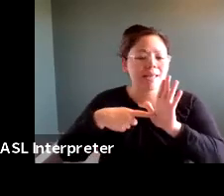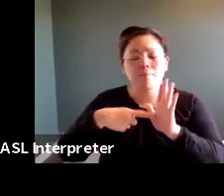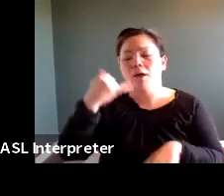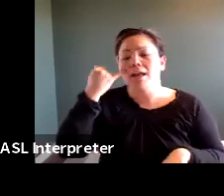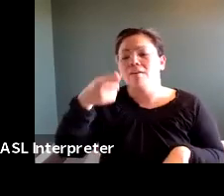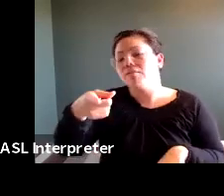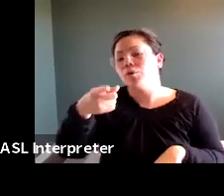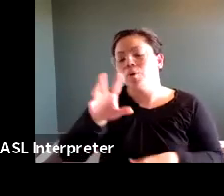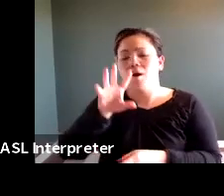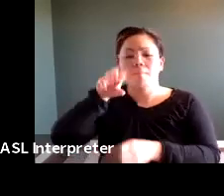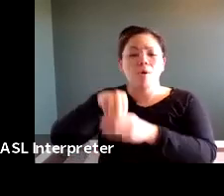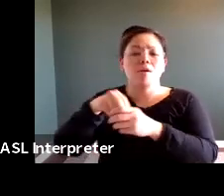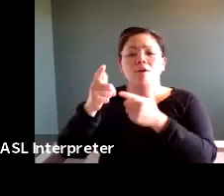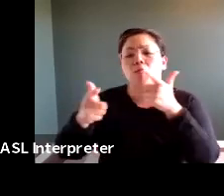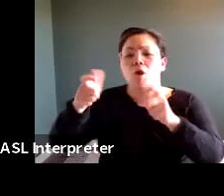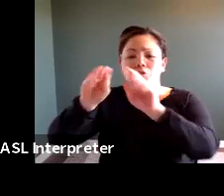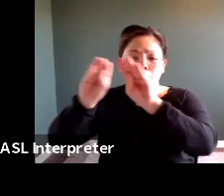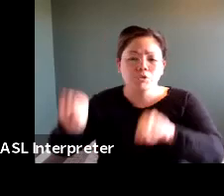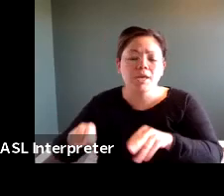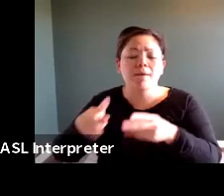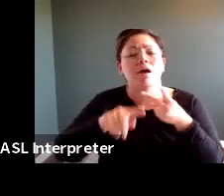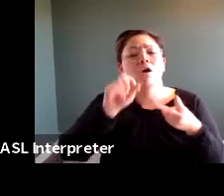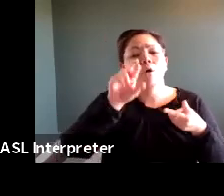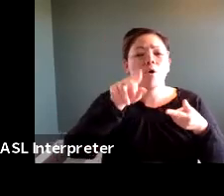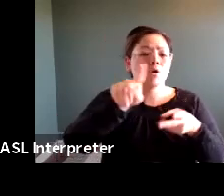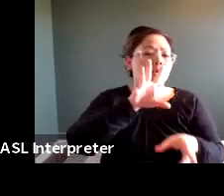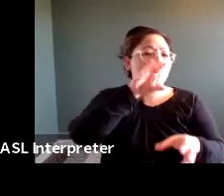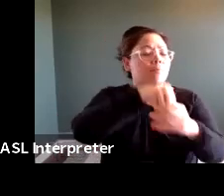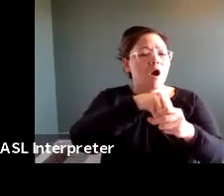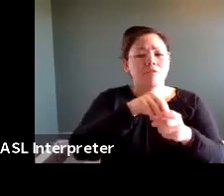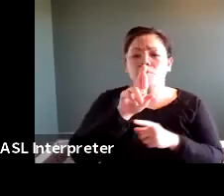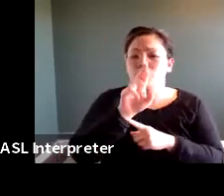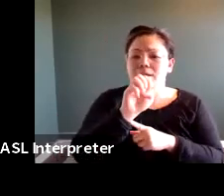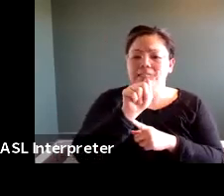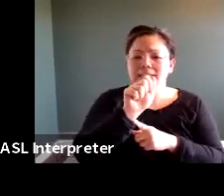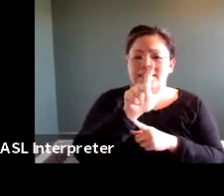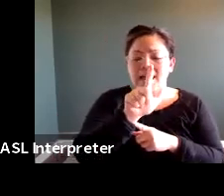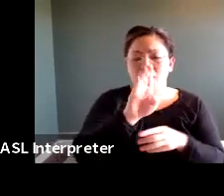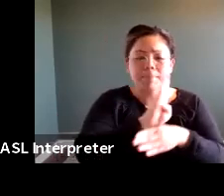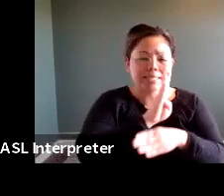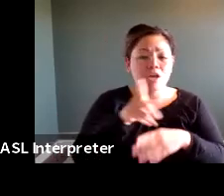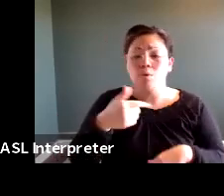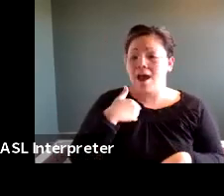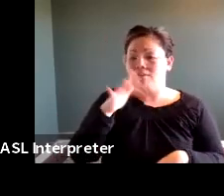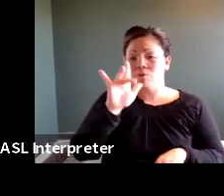let's say museum, or, you know, some large retail place and you have 25 people there, but it's over, you know,